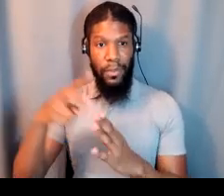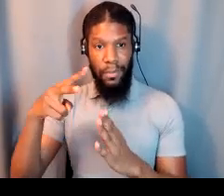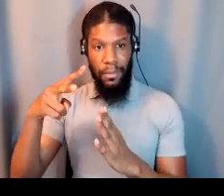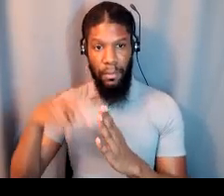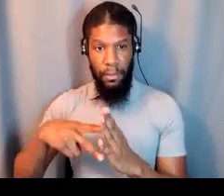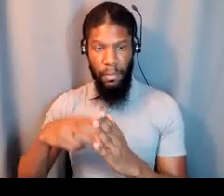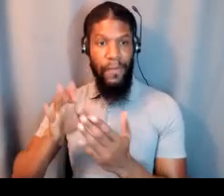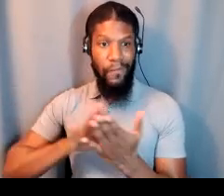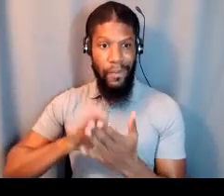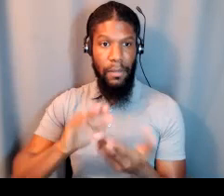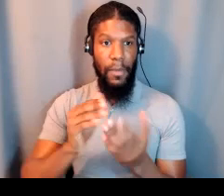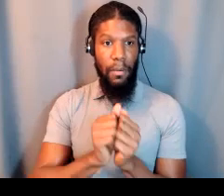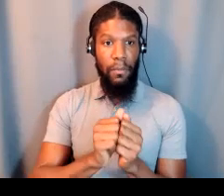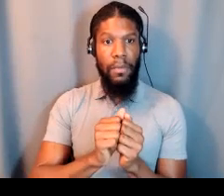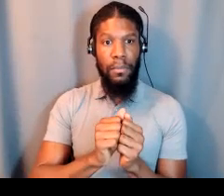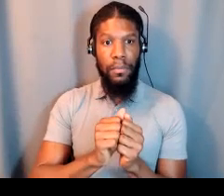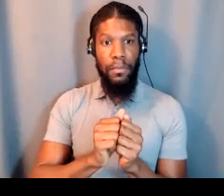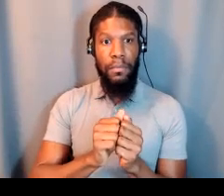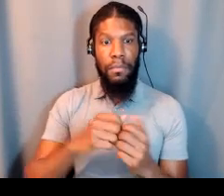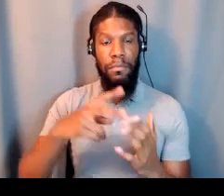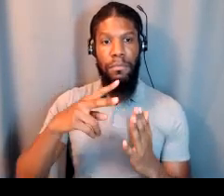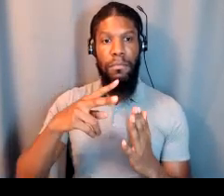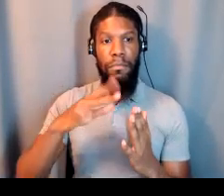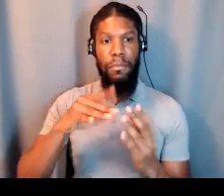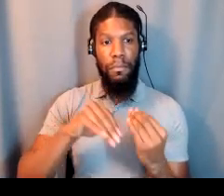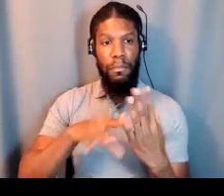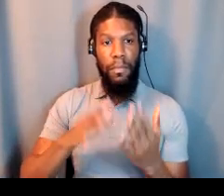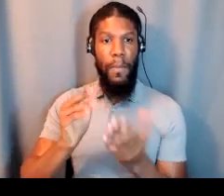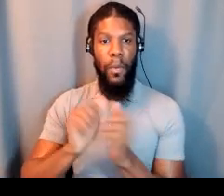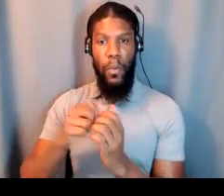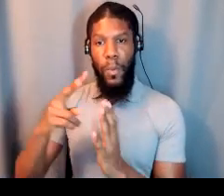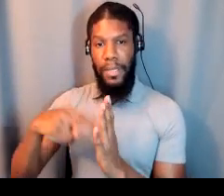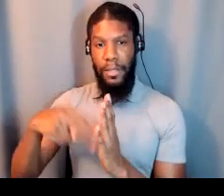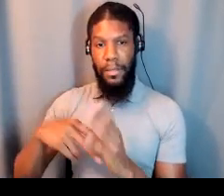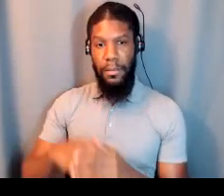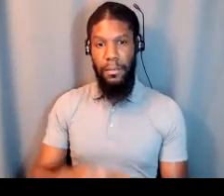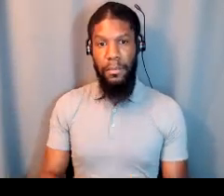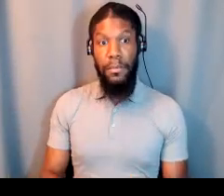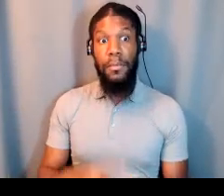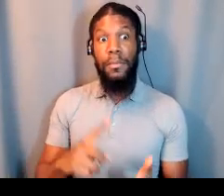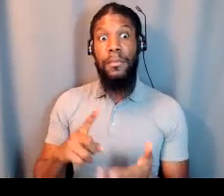As much as there s pressure for the student in a face-to-face consultation, there s equal pressure for the consultant to say something immediately helpful